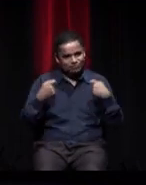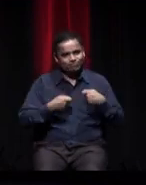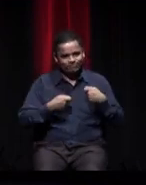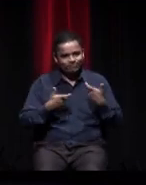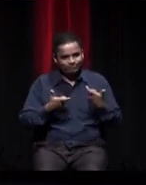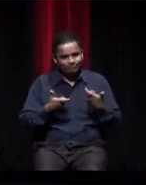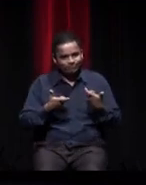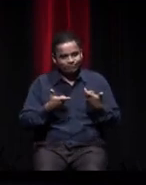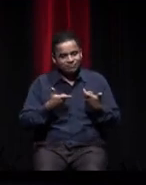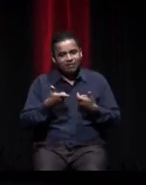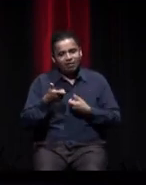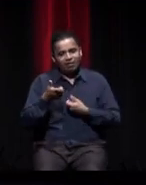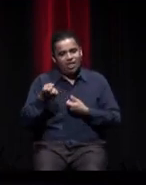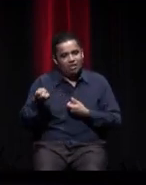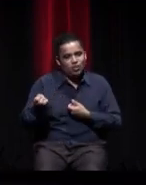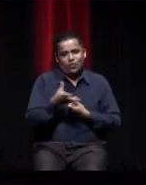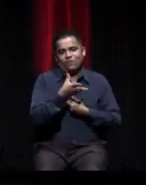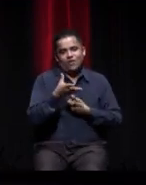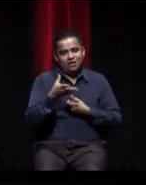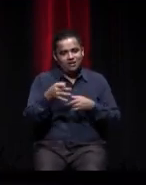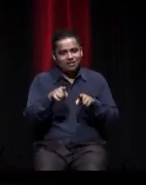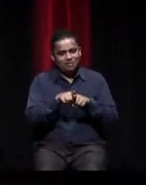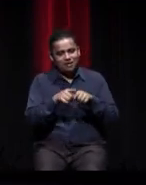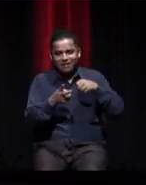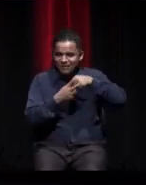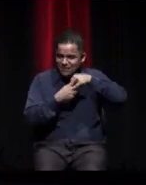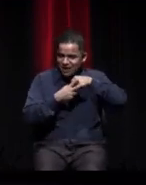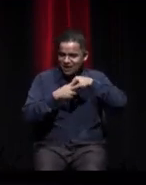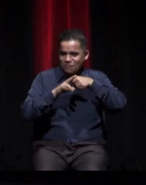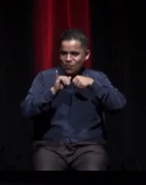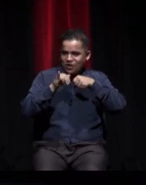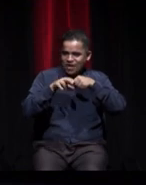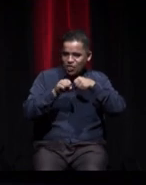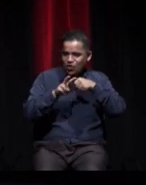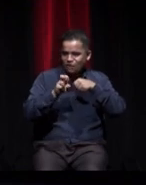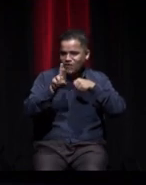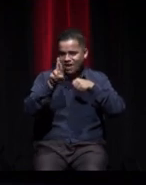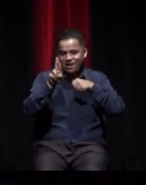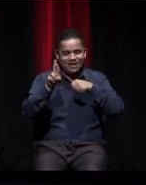and innovate in this direction. Although the verb innovate is obnoxious.